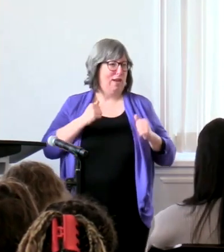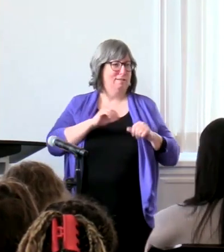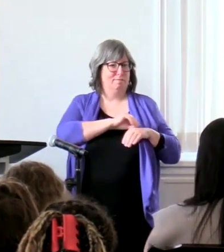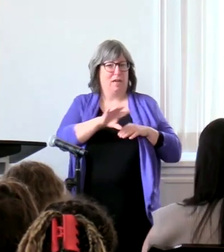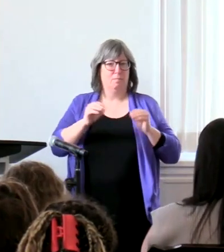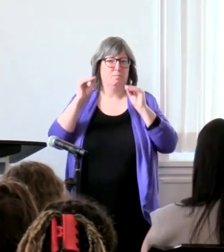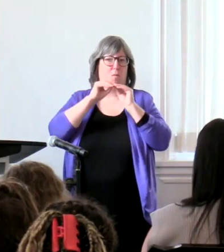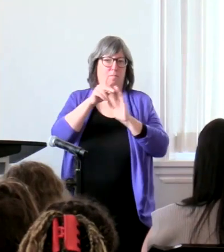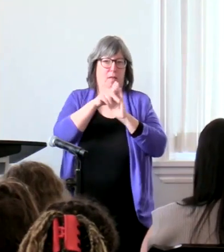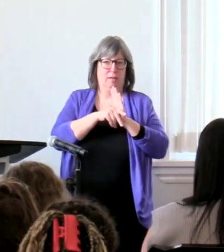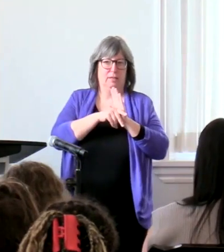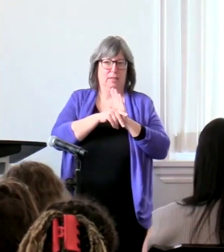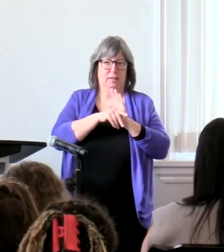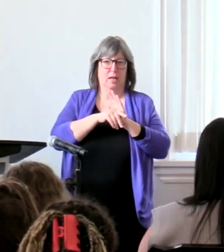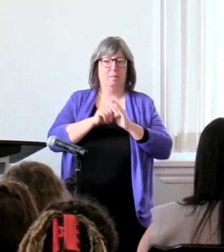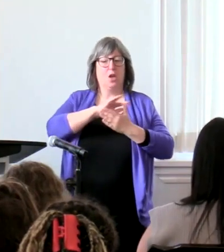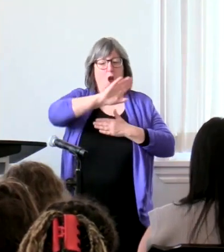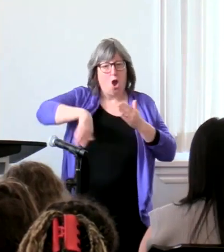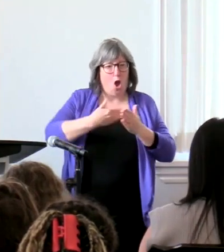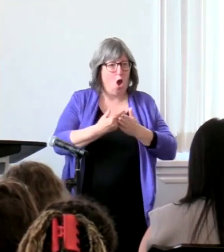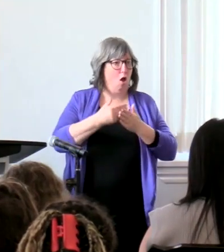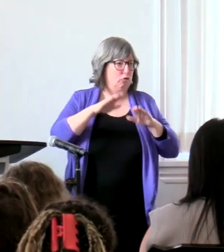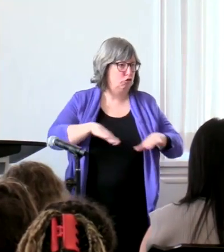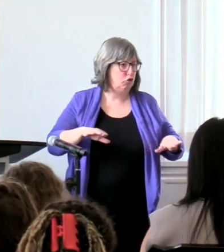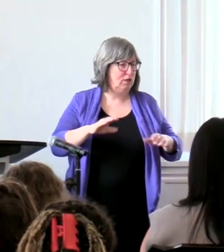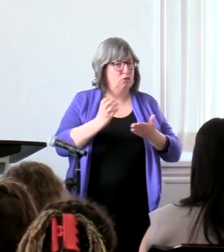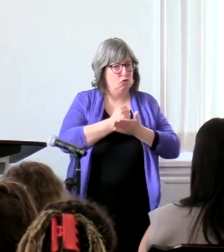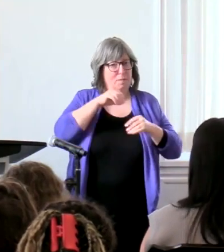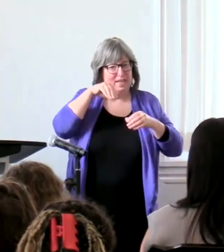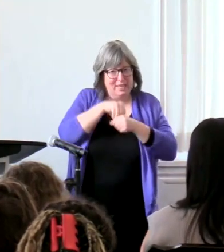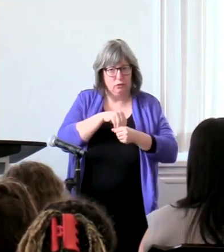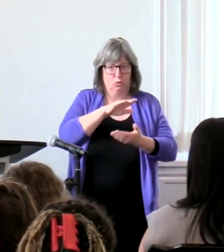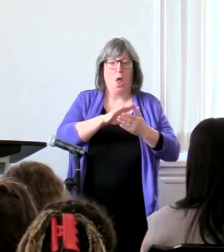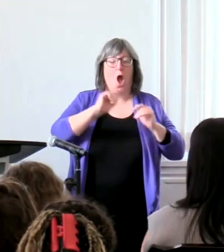Because all children deserve to be in school. All children.